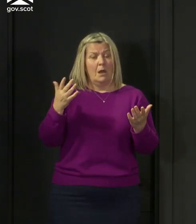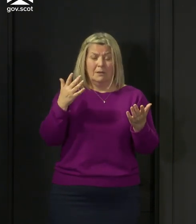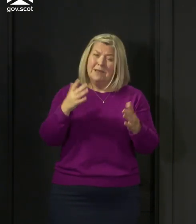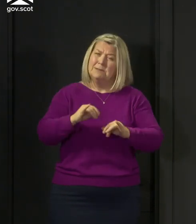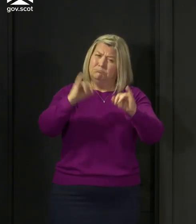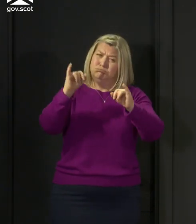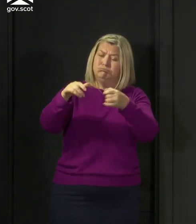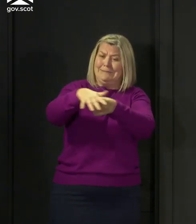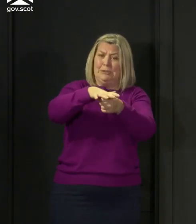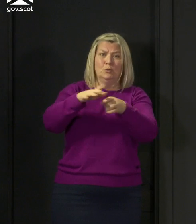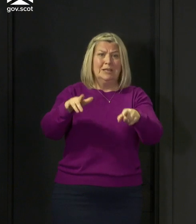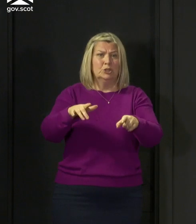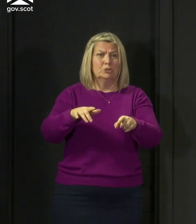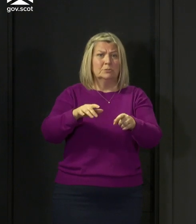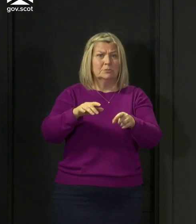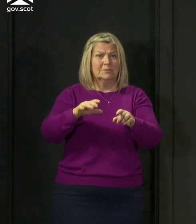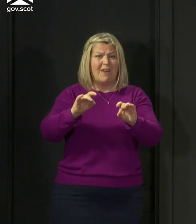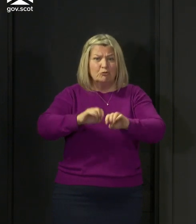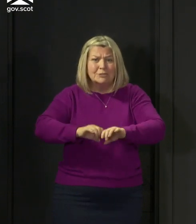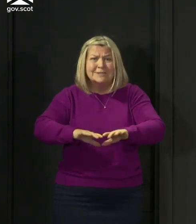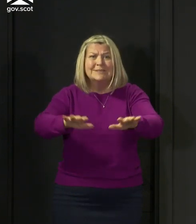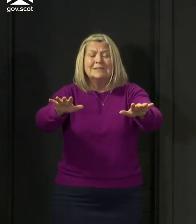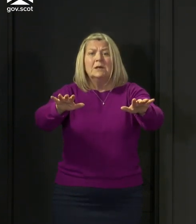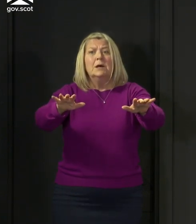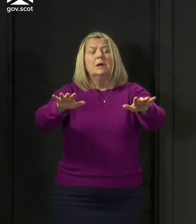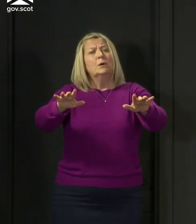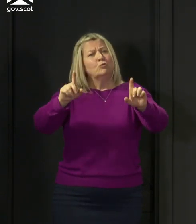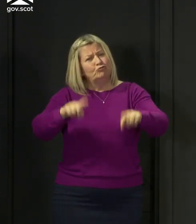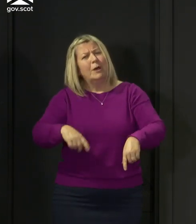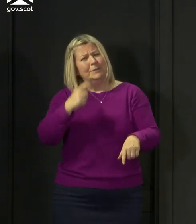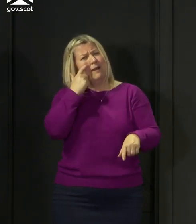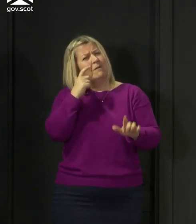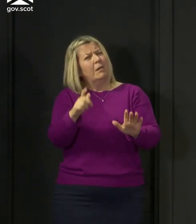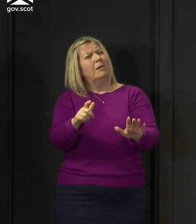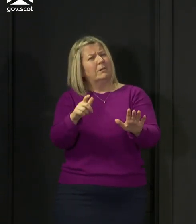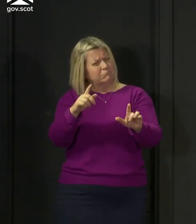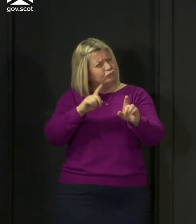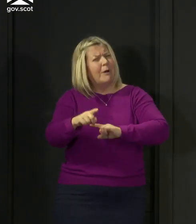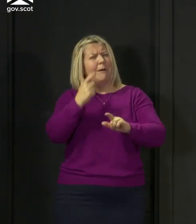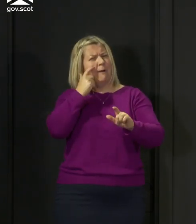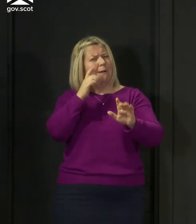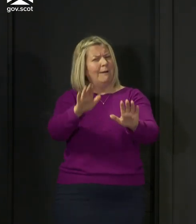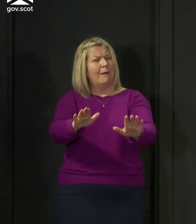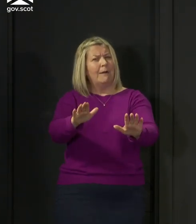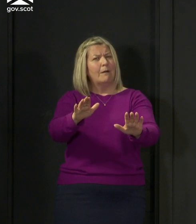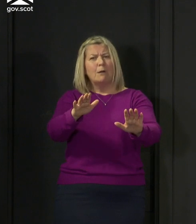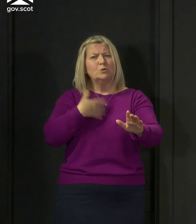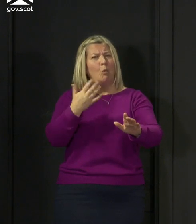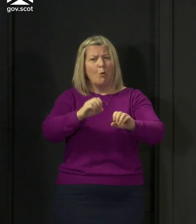of this virus, we are erring on the side of caution so that we don't see it running out